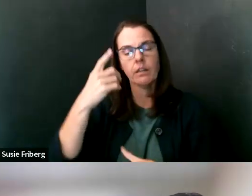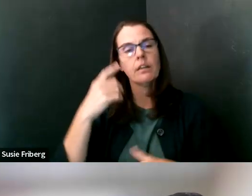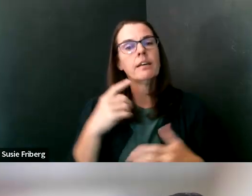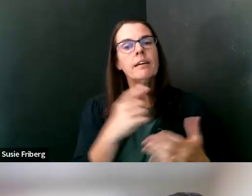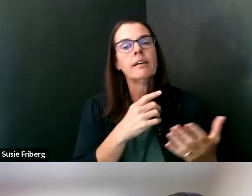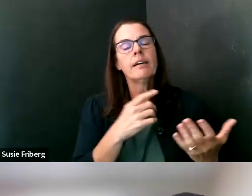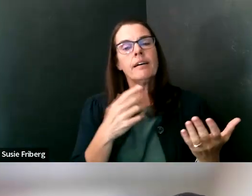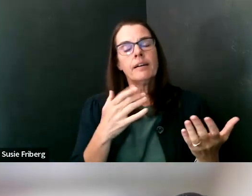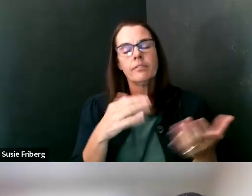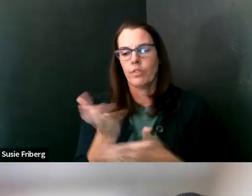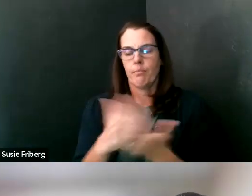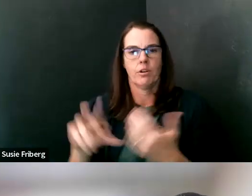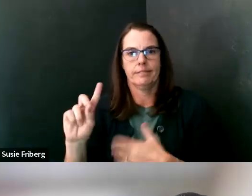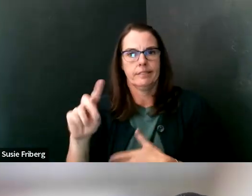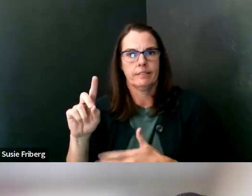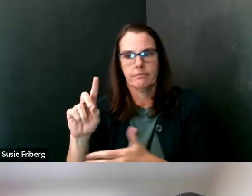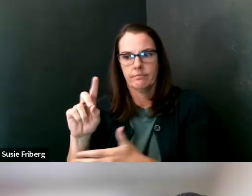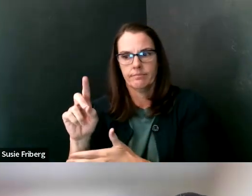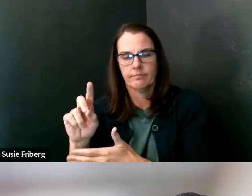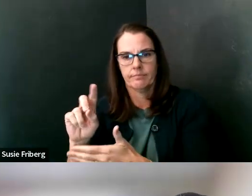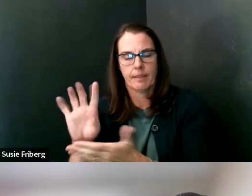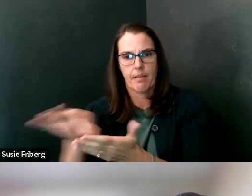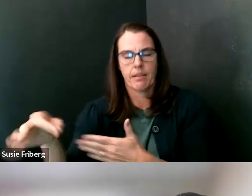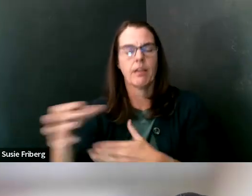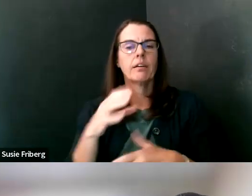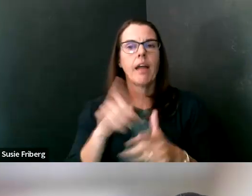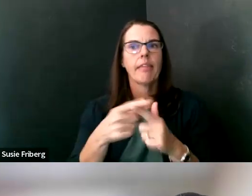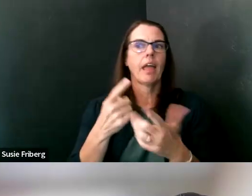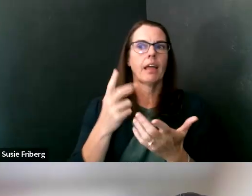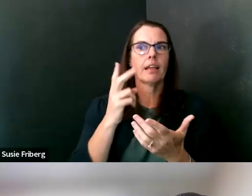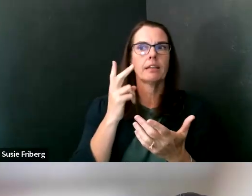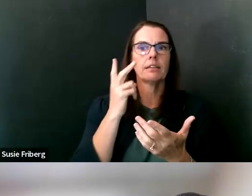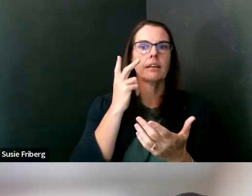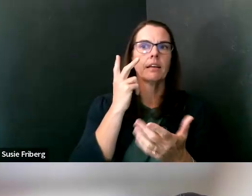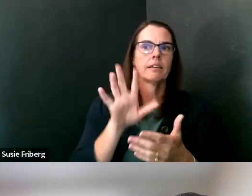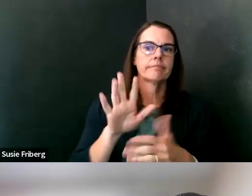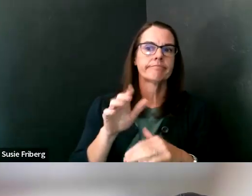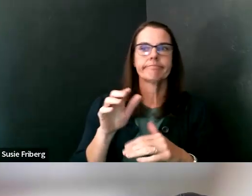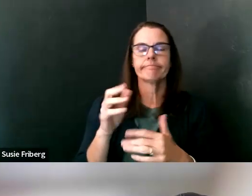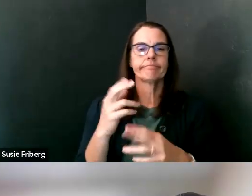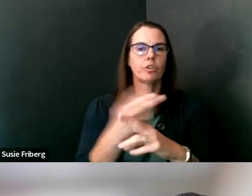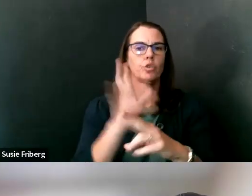to and I I think extending those um to other areas would be a good use of all that effort that's gone